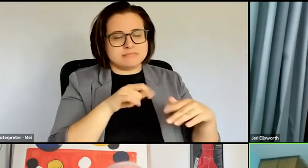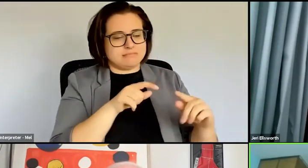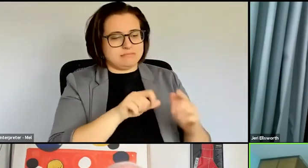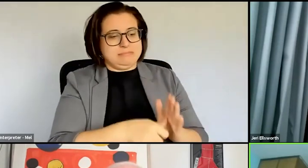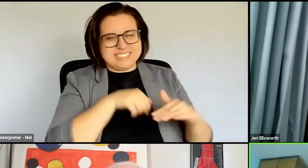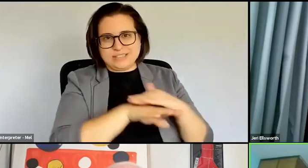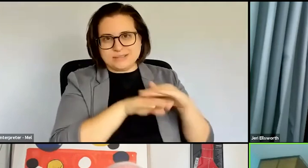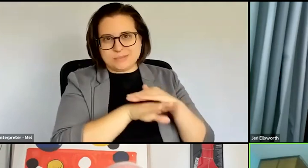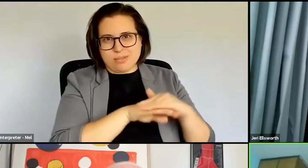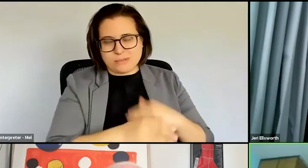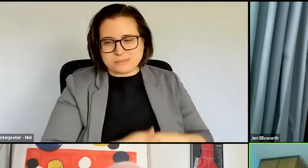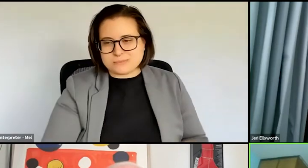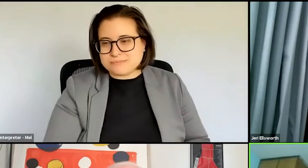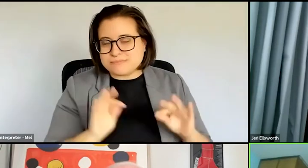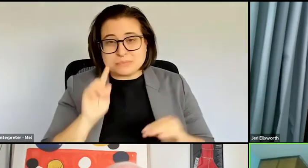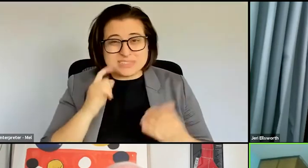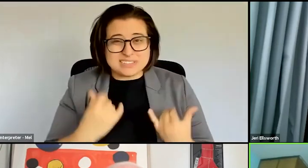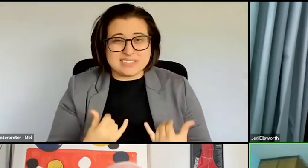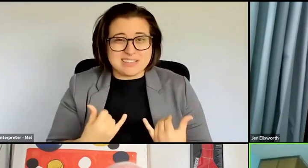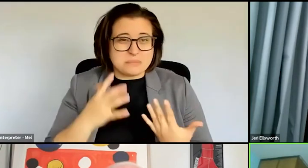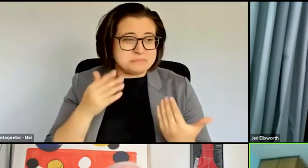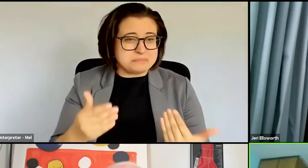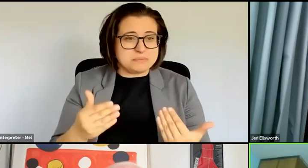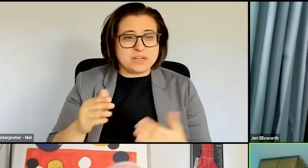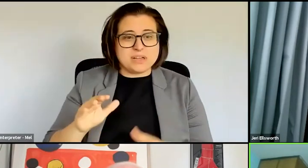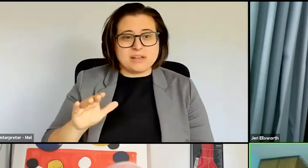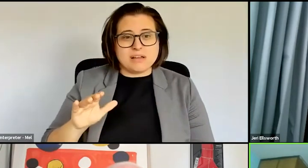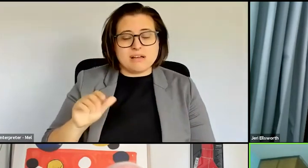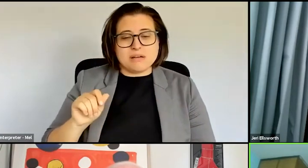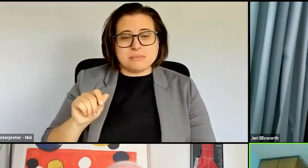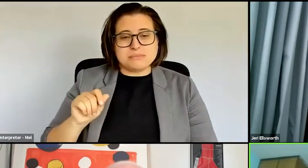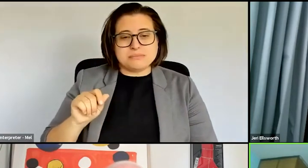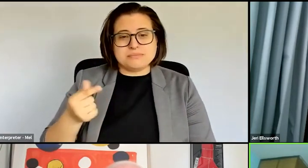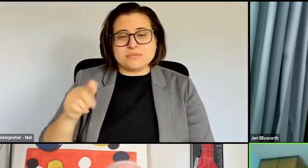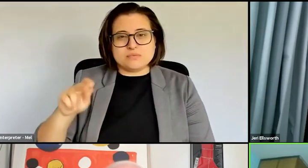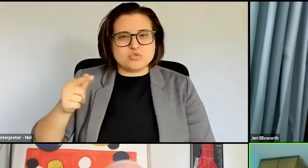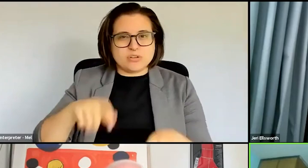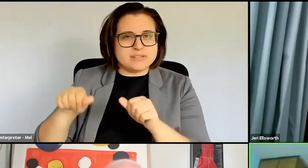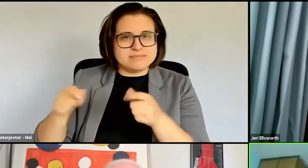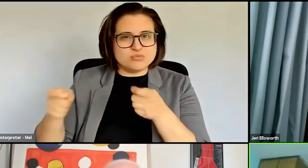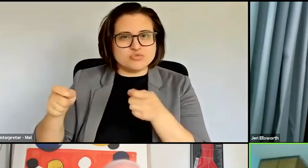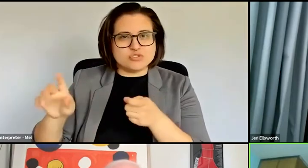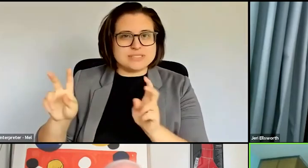and with that I think it's time for Gregg to retake control of this magical opportunity that